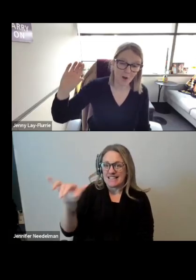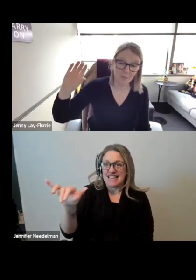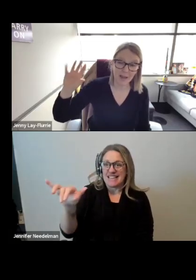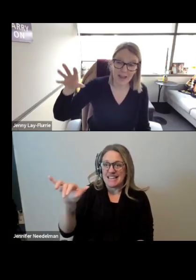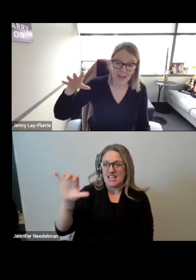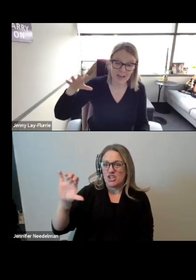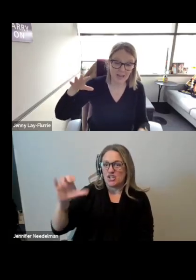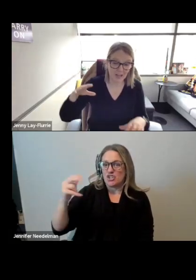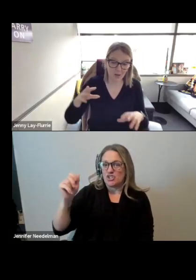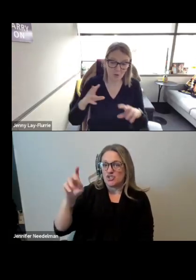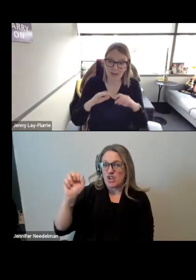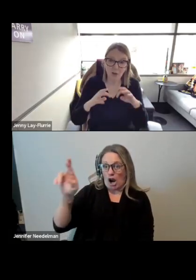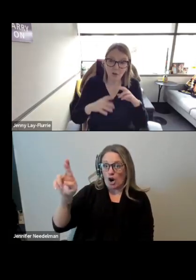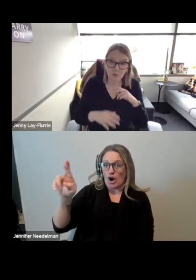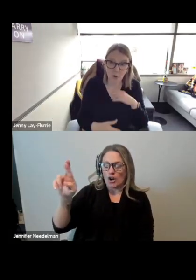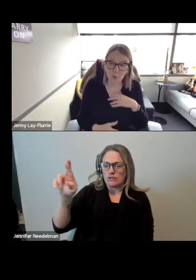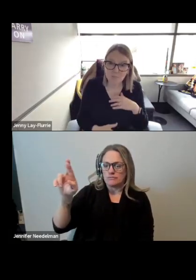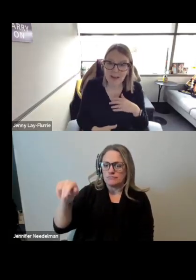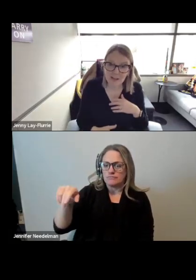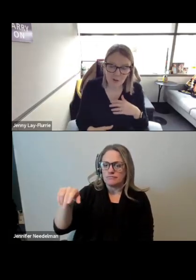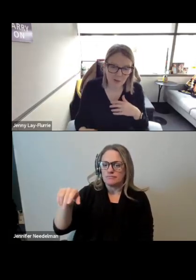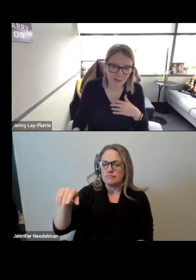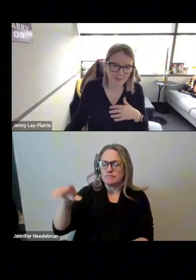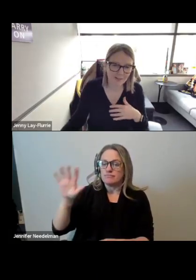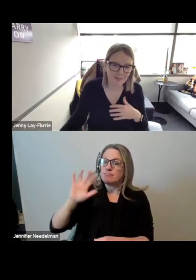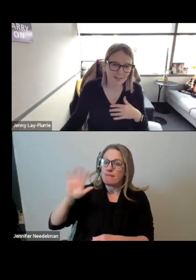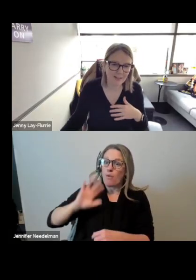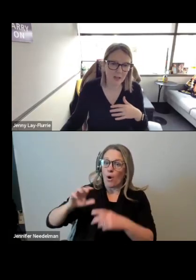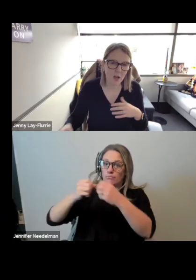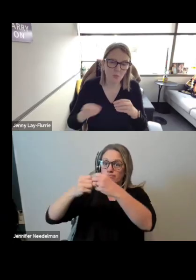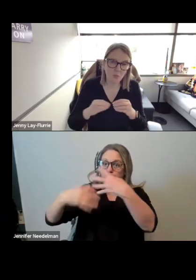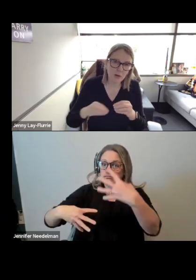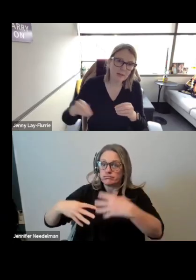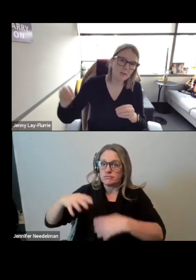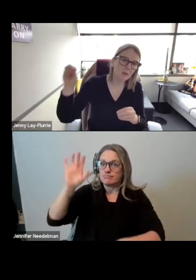from a Gringotts vault menu that existed right